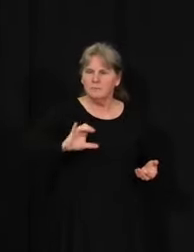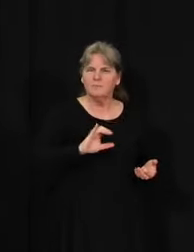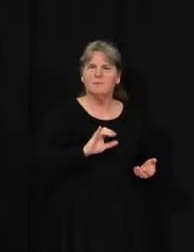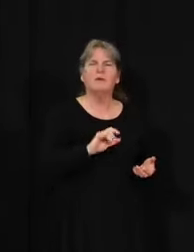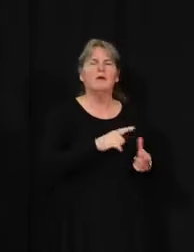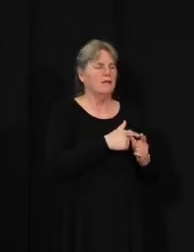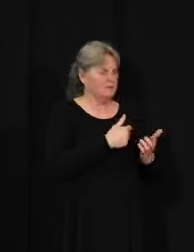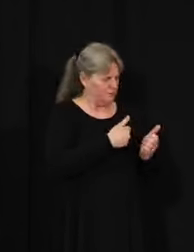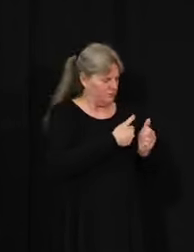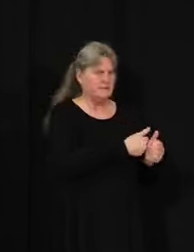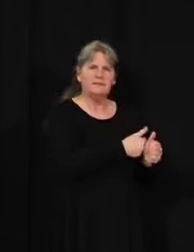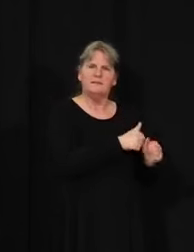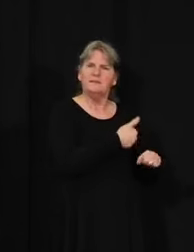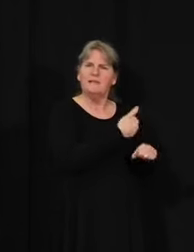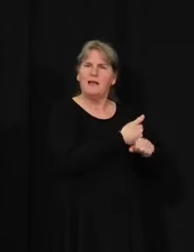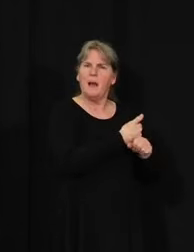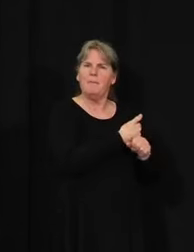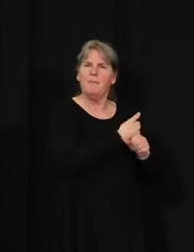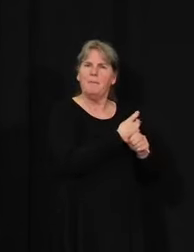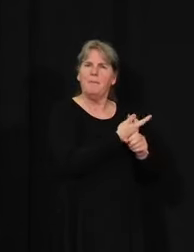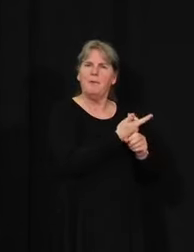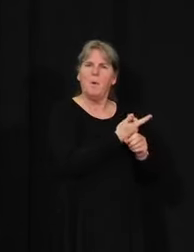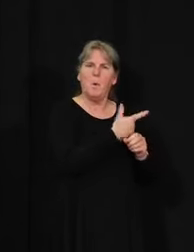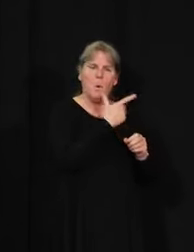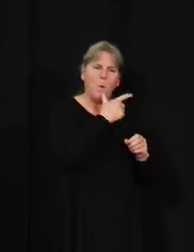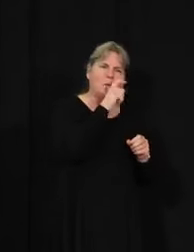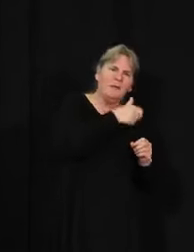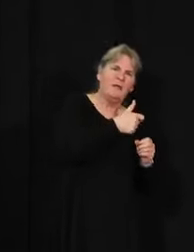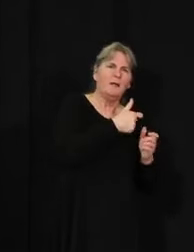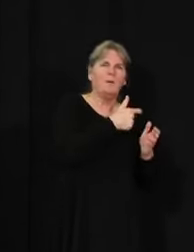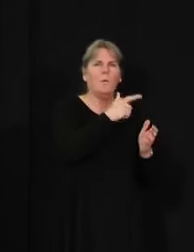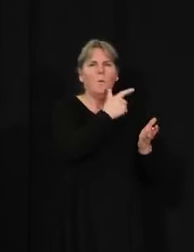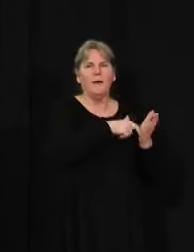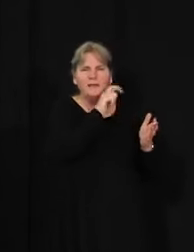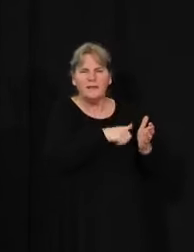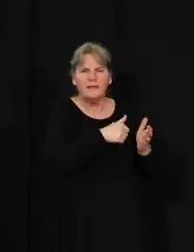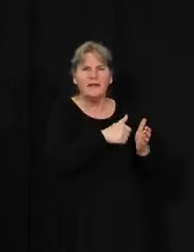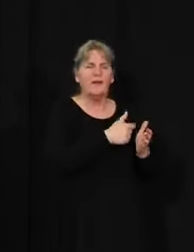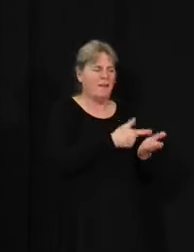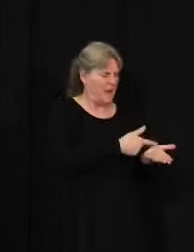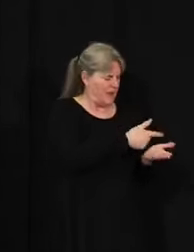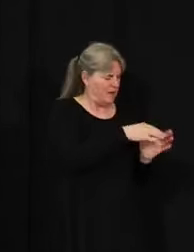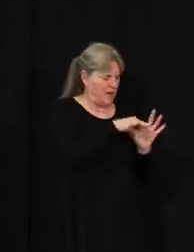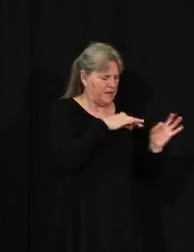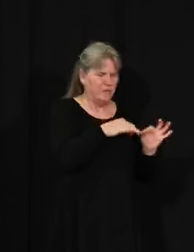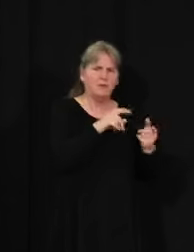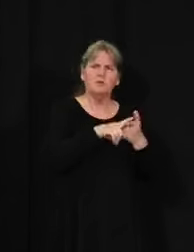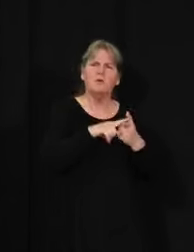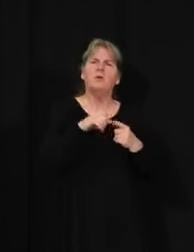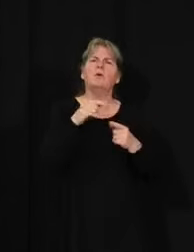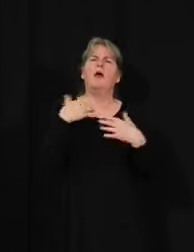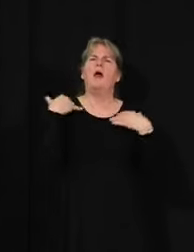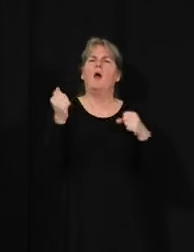We have been developing guidance for particular sectors of work, to guide healthcare workers or